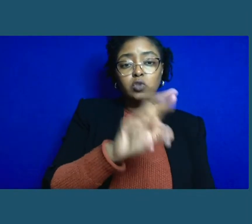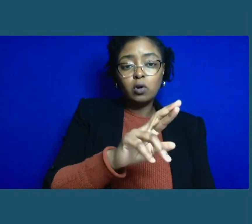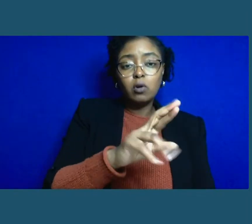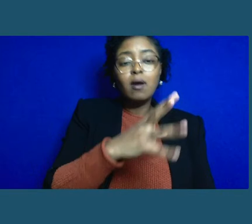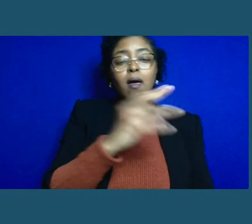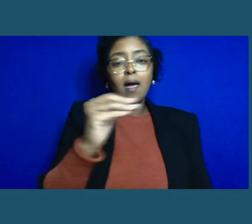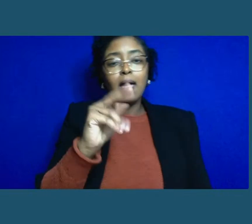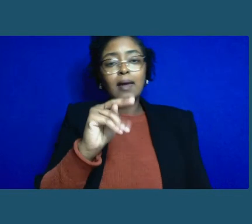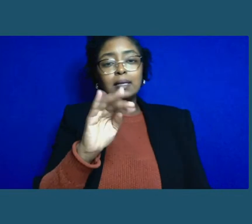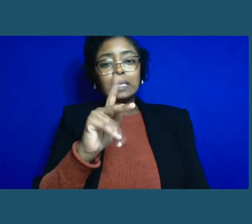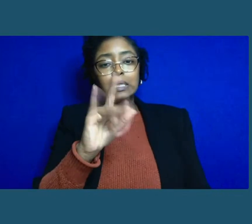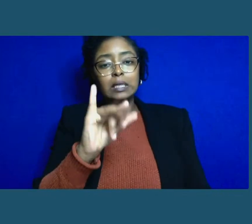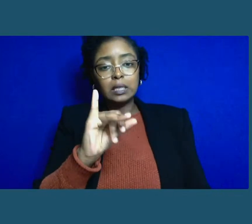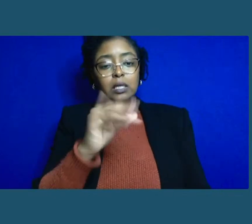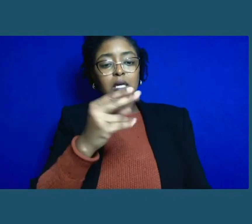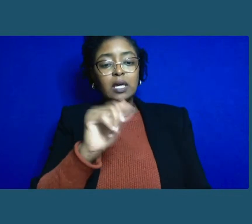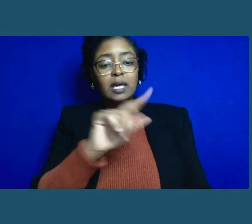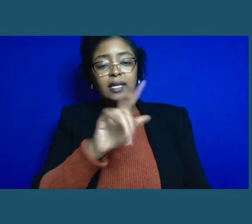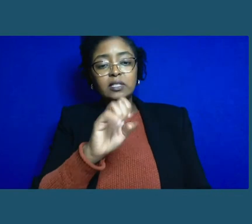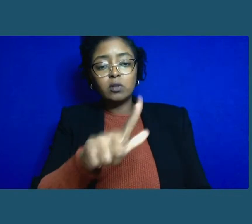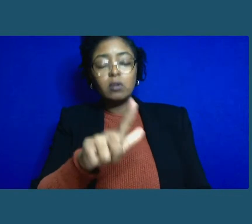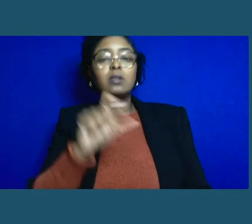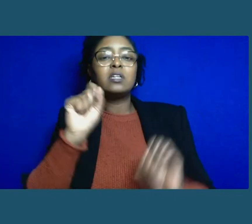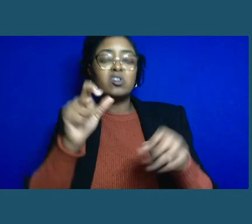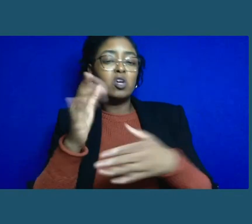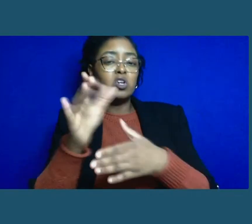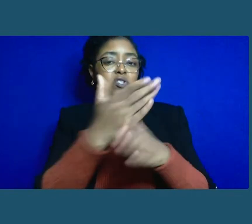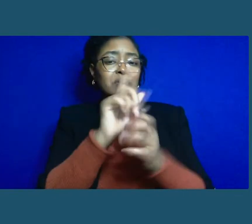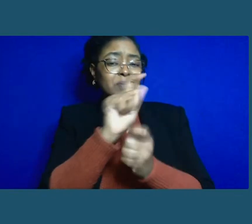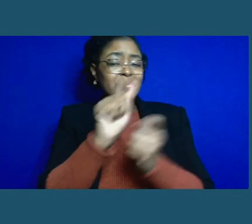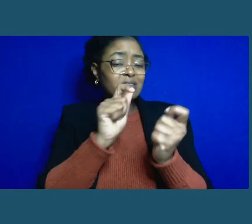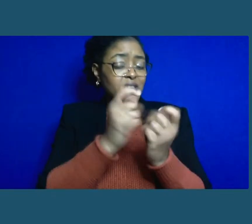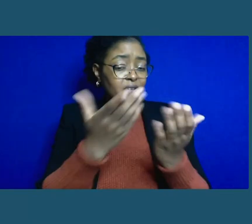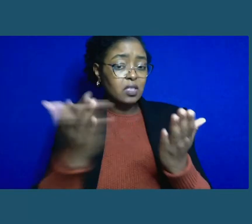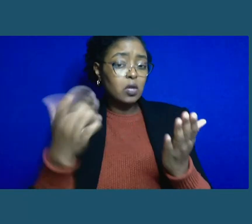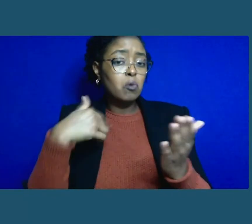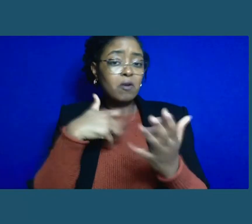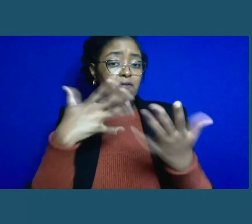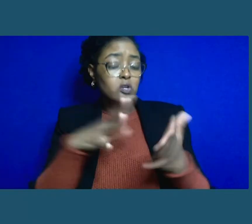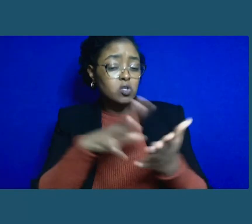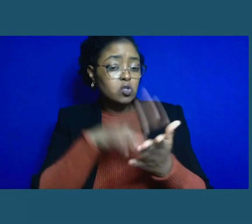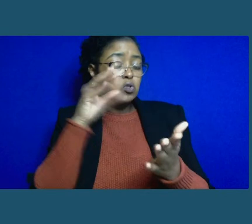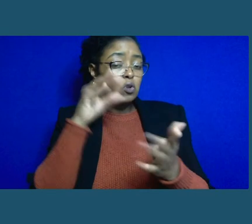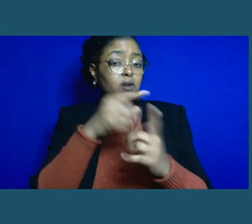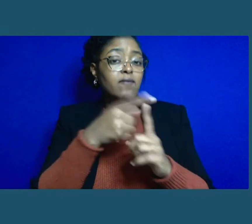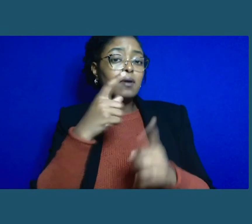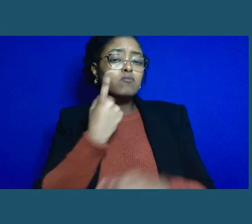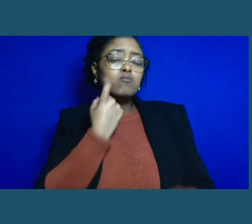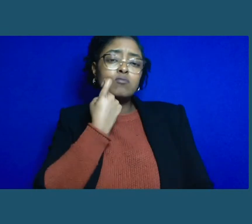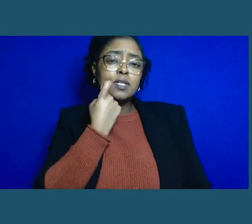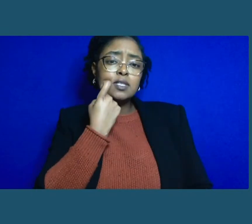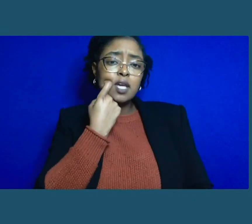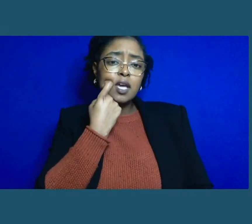, Miss Bloetner and, um Sonja Bloetner and Niki Hazel. If you could also share some of